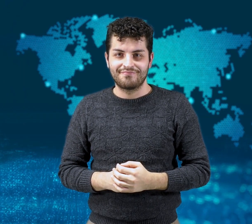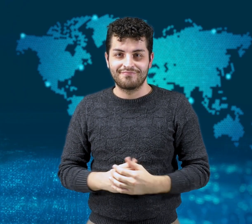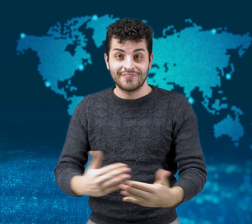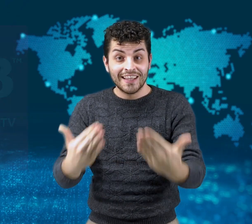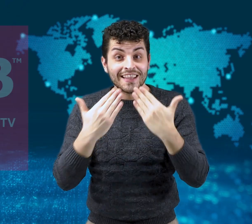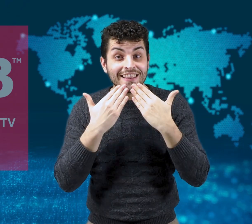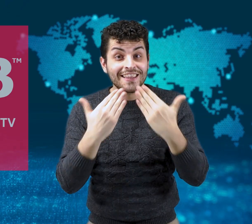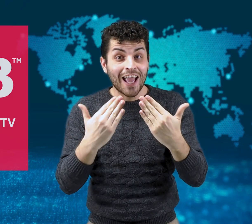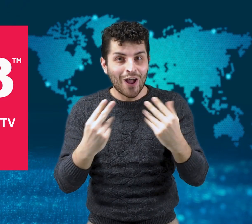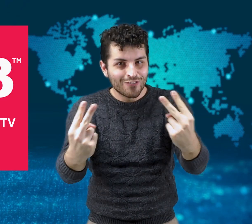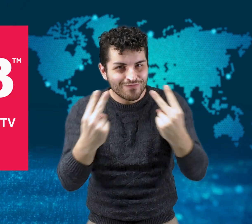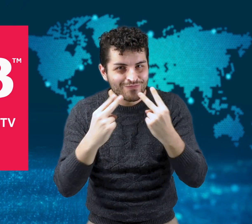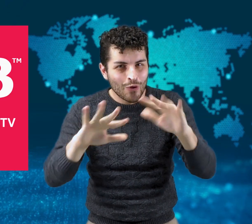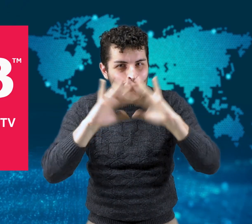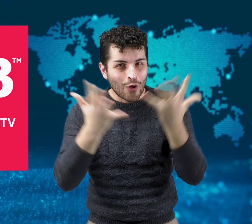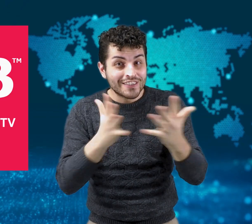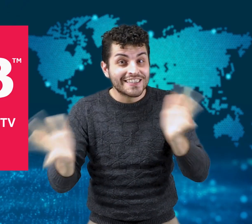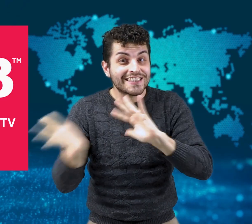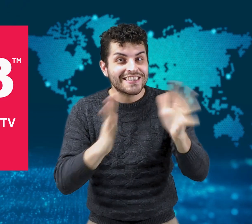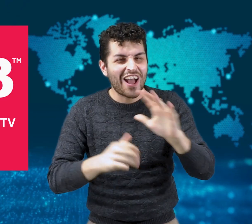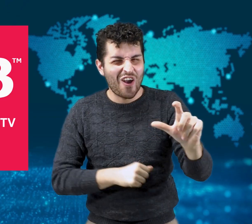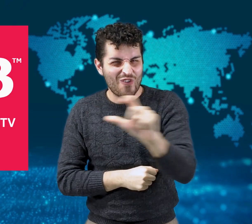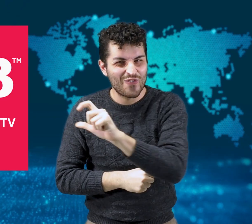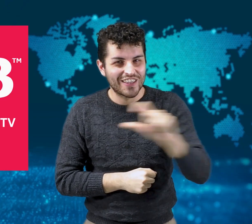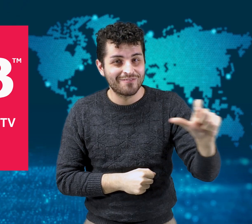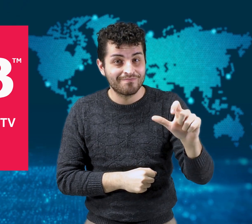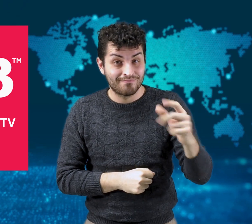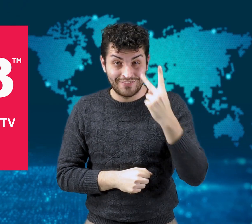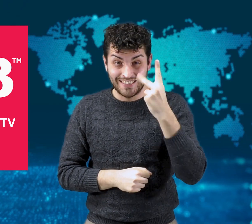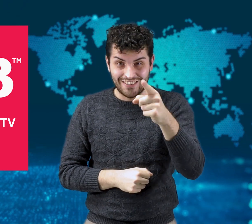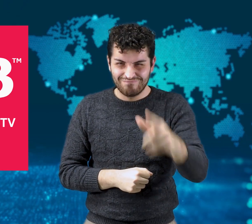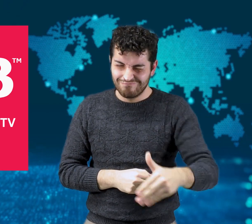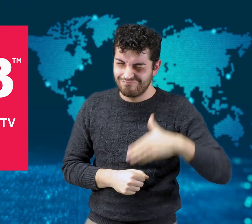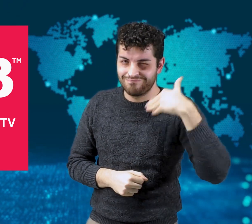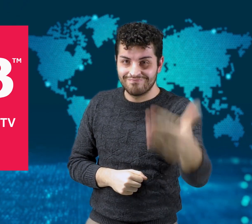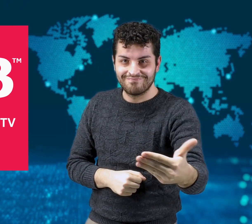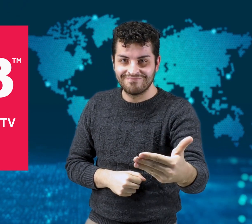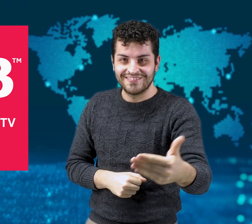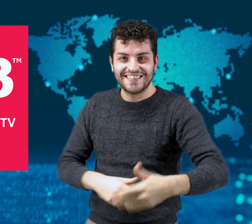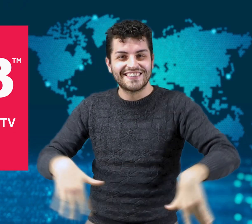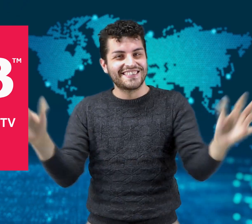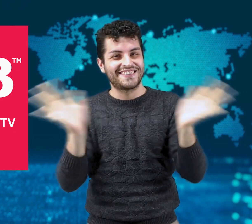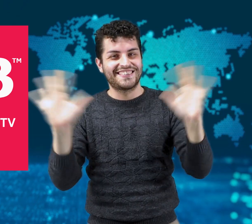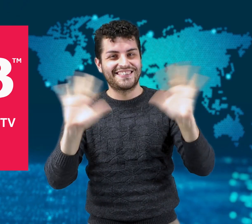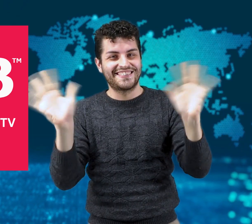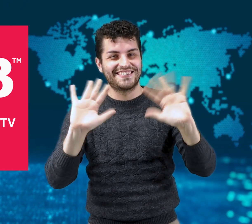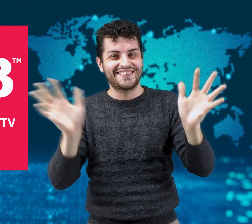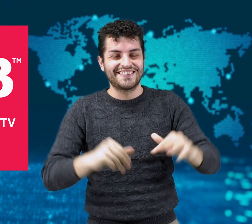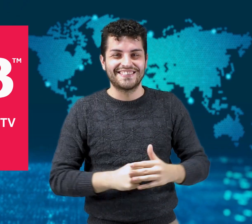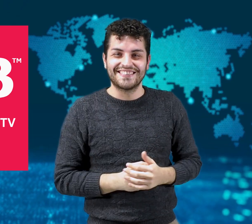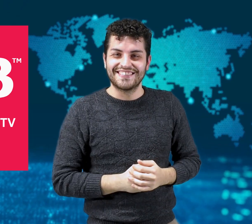Thank you for watching WorldSign Week and see you next time!